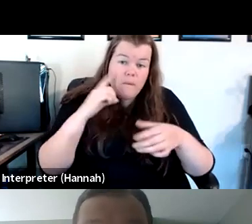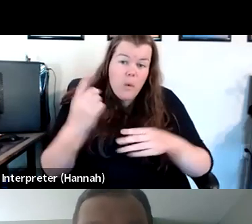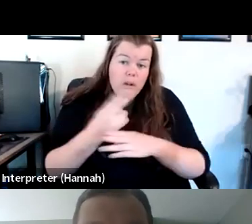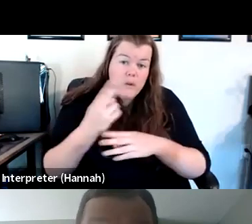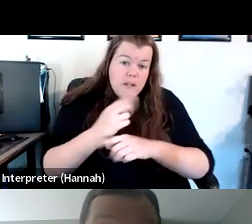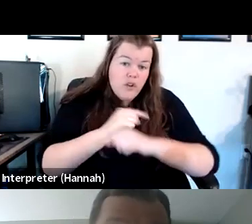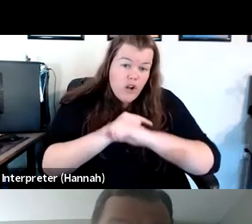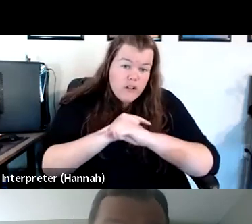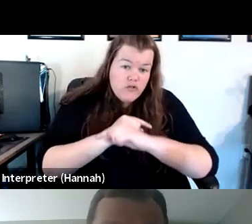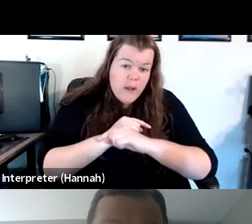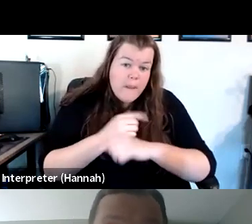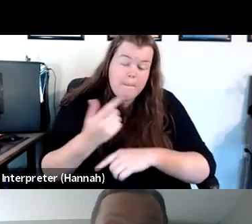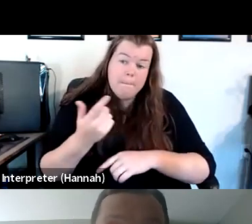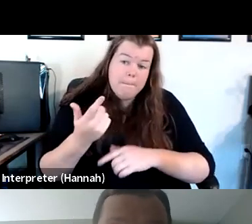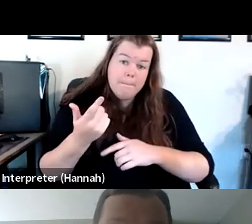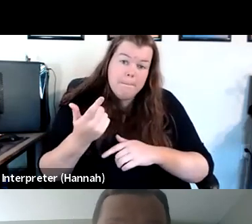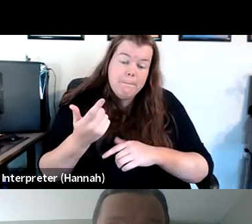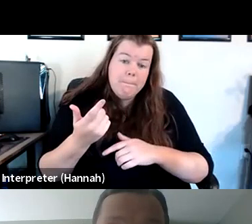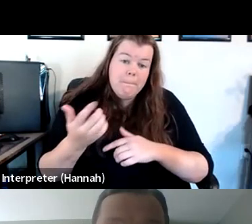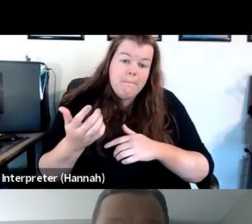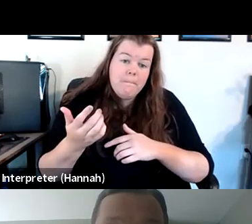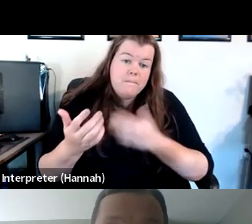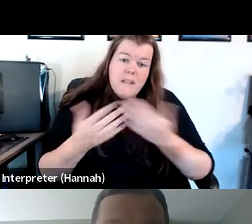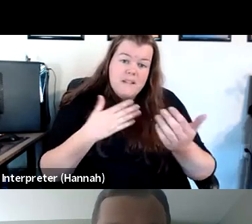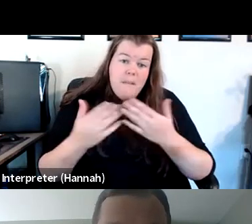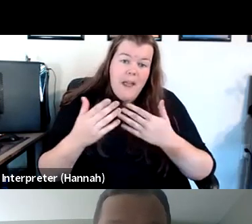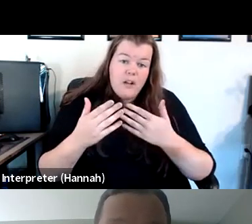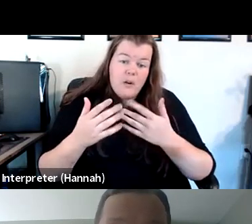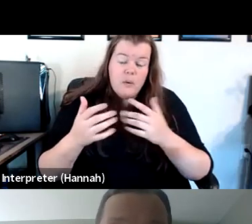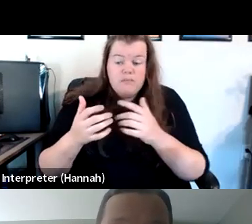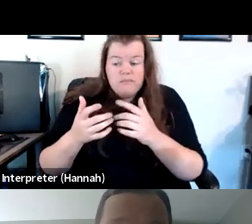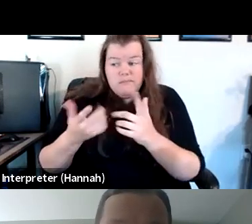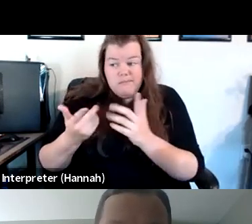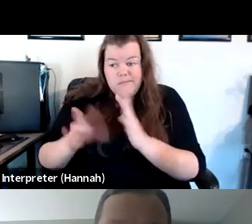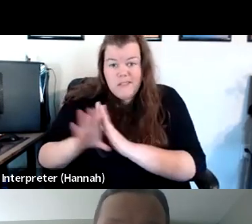uh regardless of the growth of you know the use of supported decision-making and LRAs.